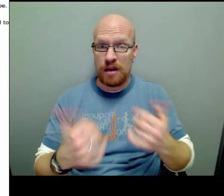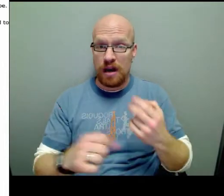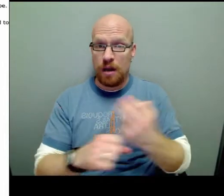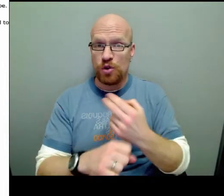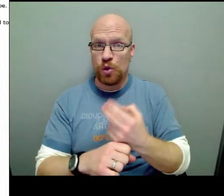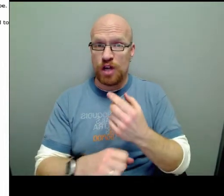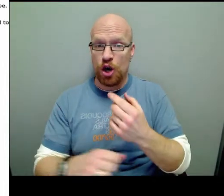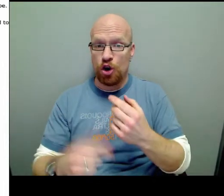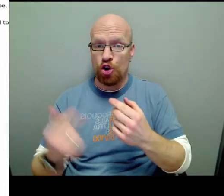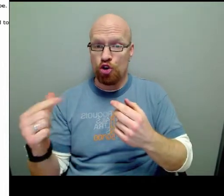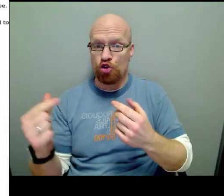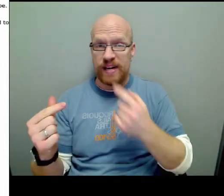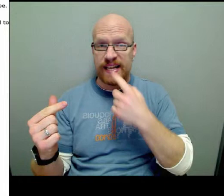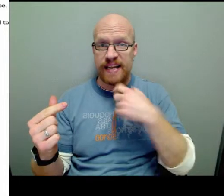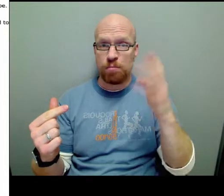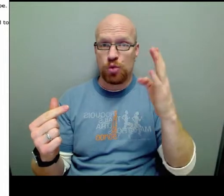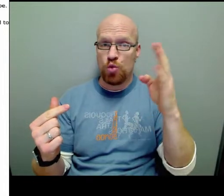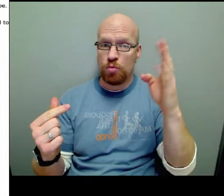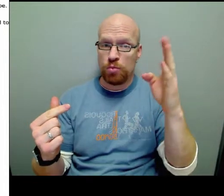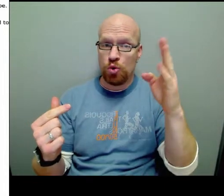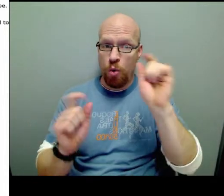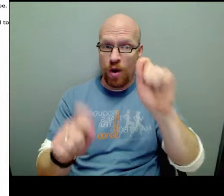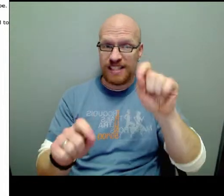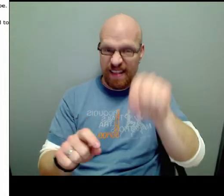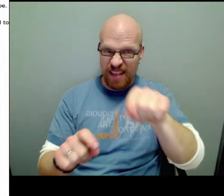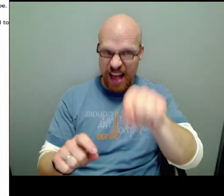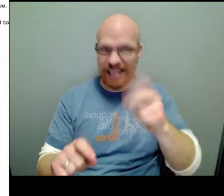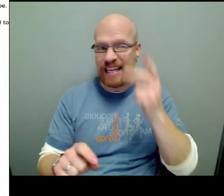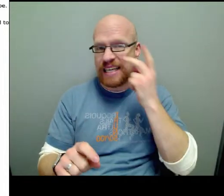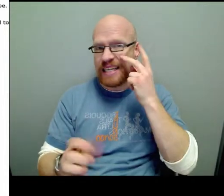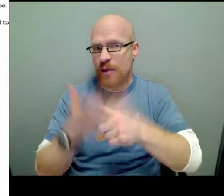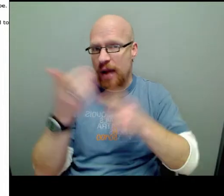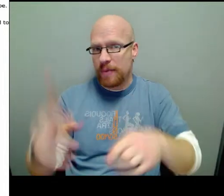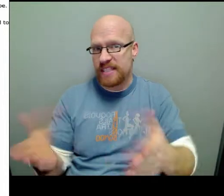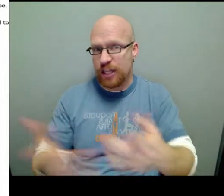Now we use our grey and blue -- and blue points on the line. See what happens here.